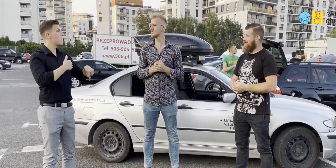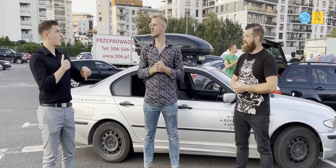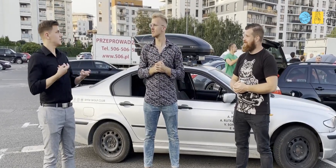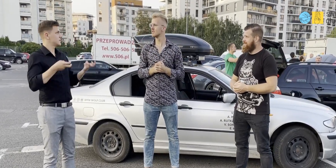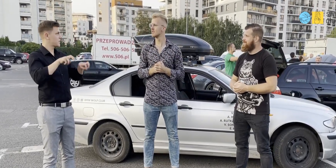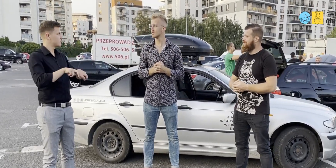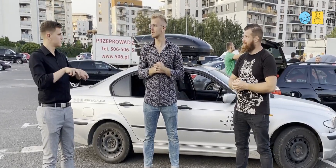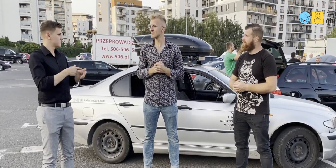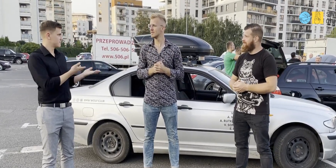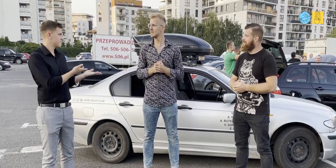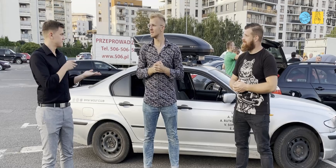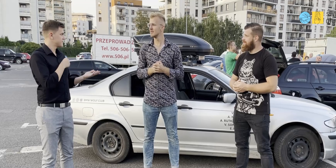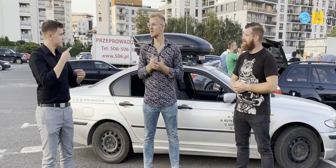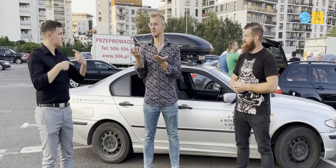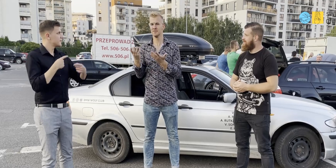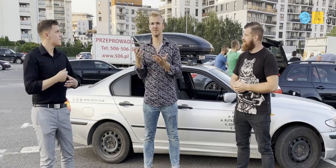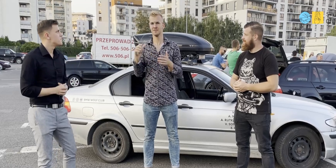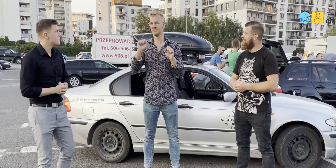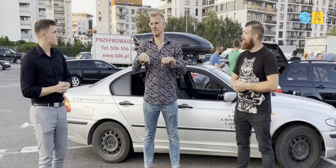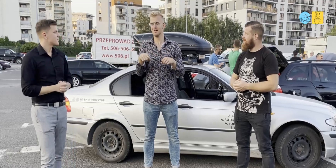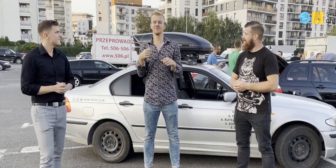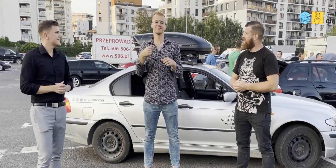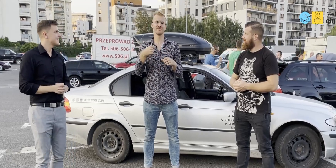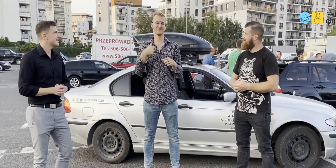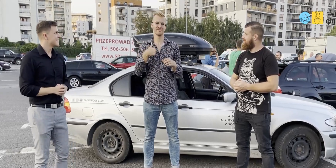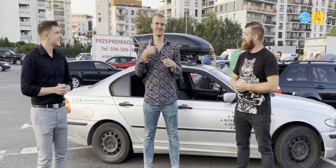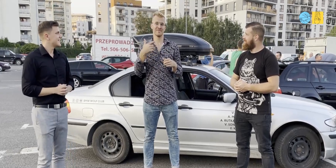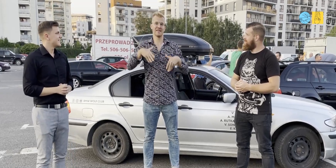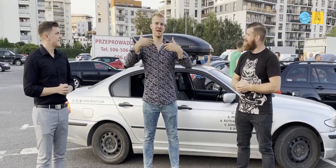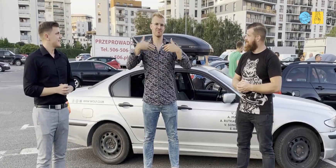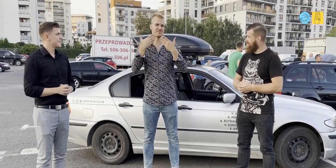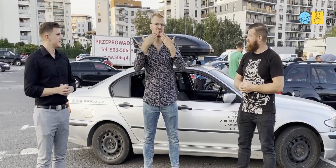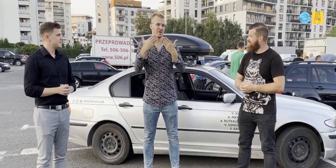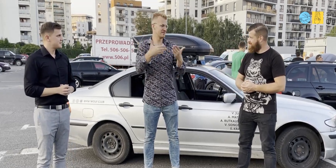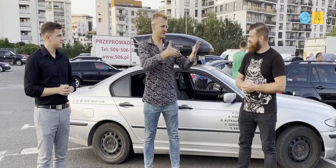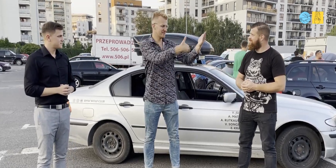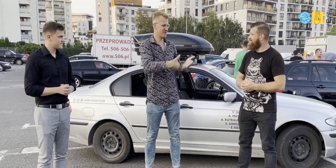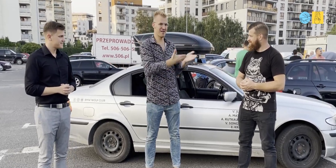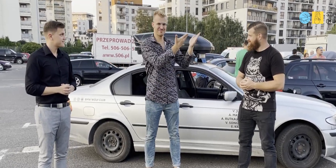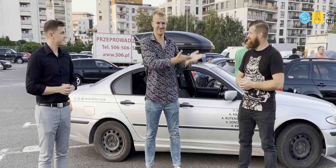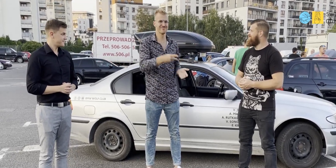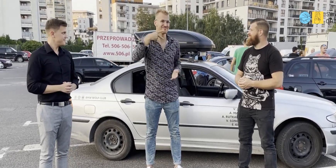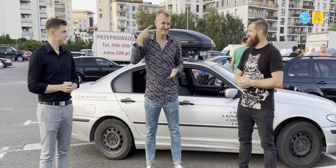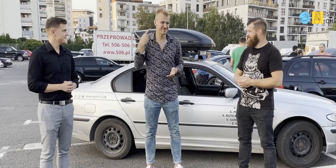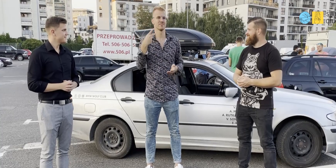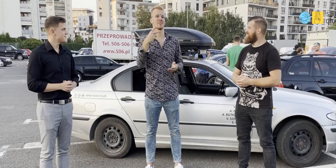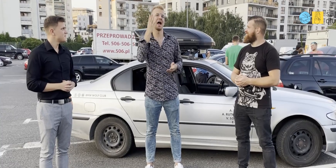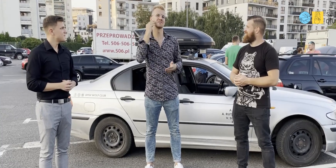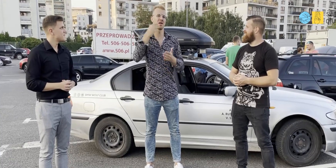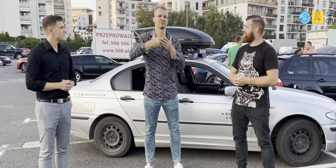[K] You also mentioned your plans for Poland - will you mention it? [G] I am very glad that you came here to Poland.